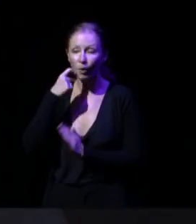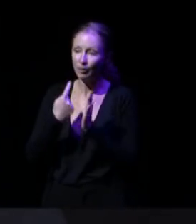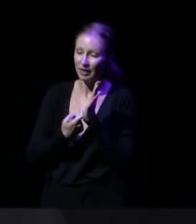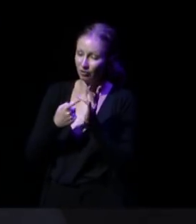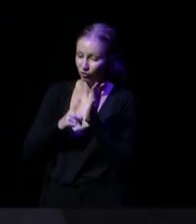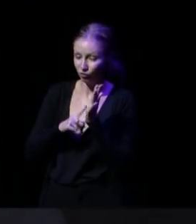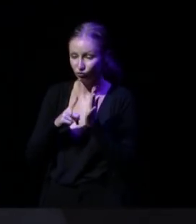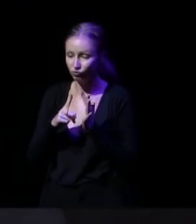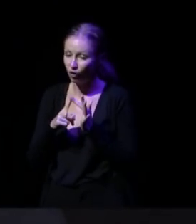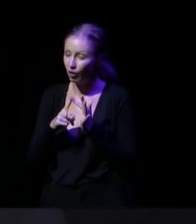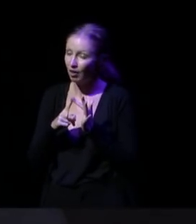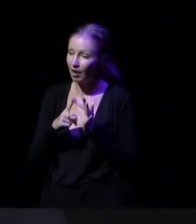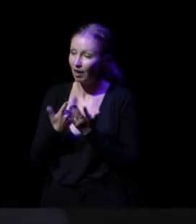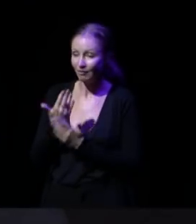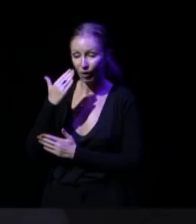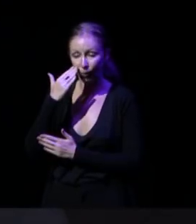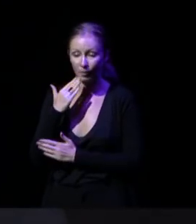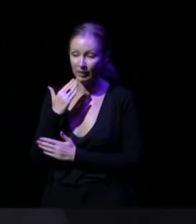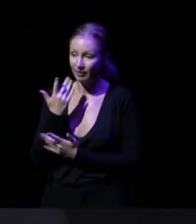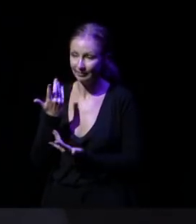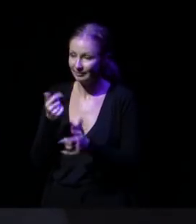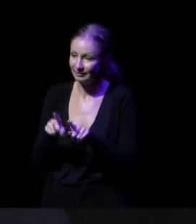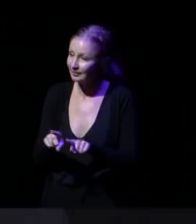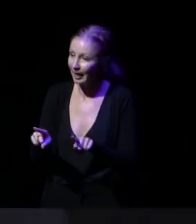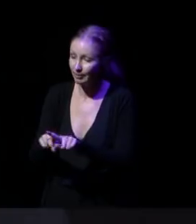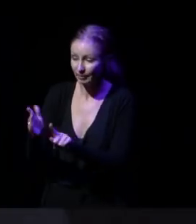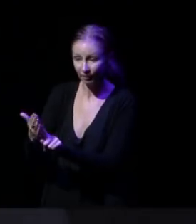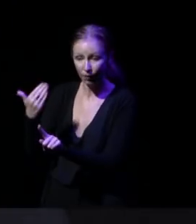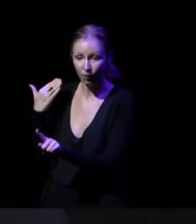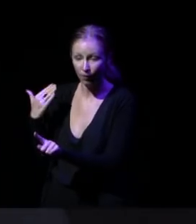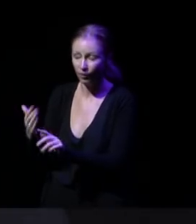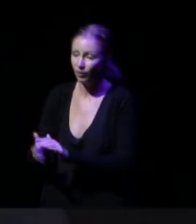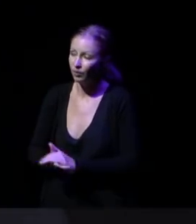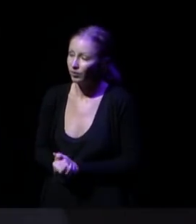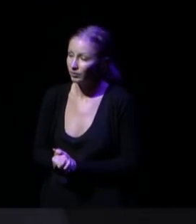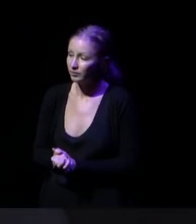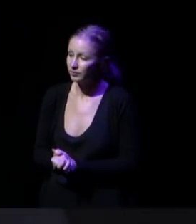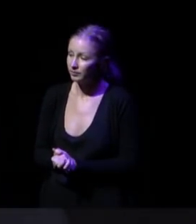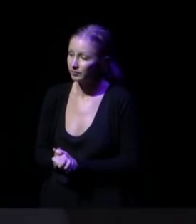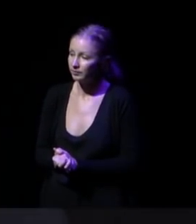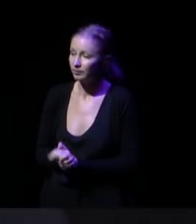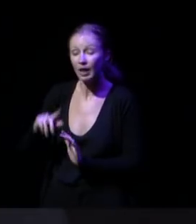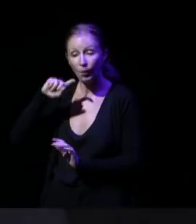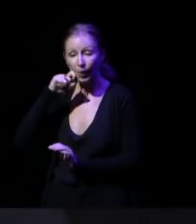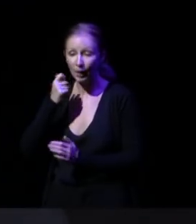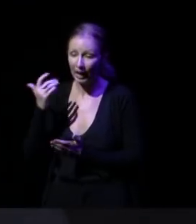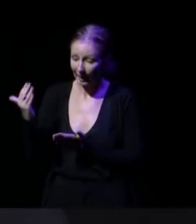the role that women have always played. It's going to be, you know, the keepers of the culture,